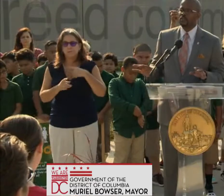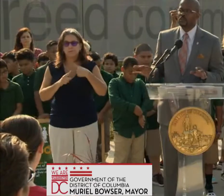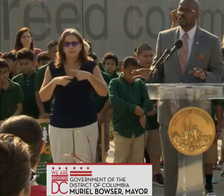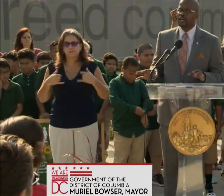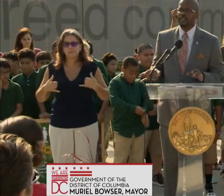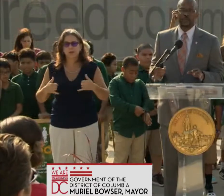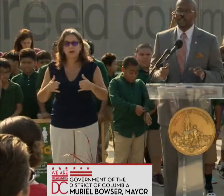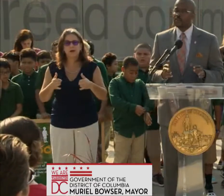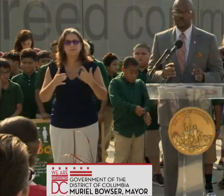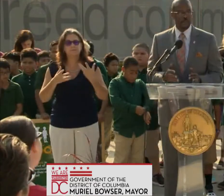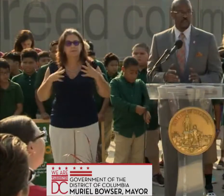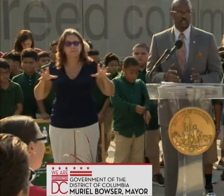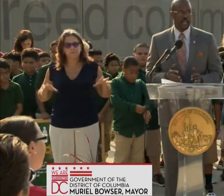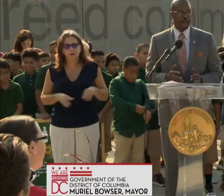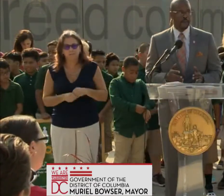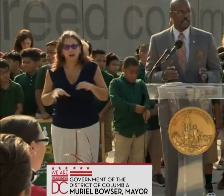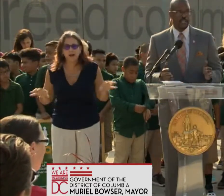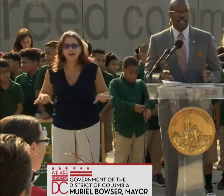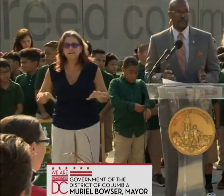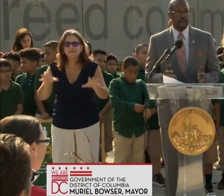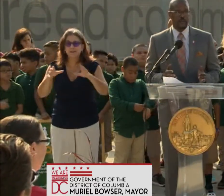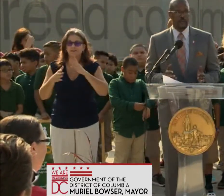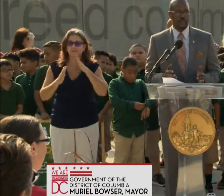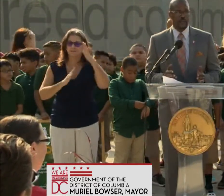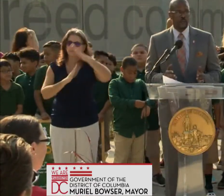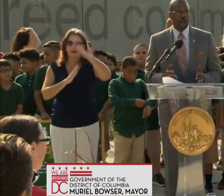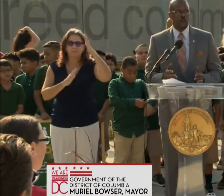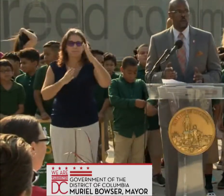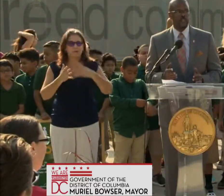school day sometimes emergencies happen and they cannot be avoided but when we